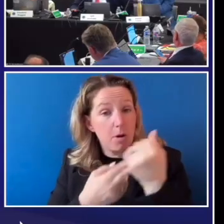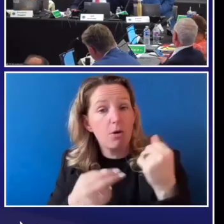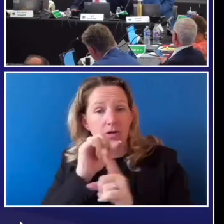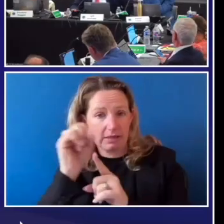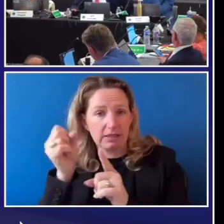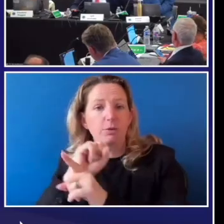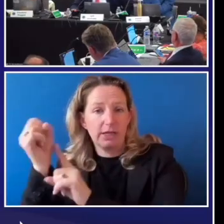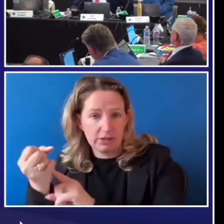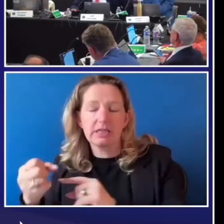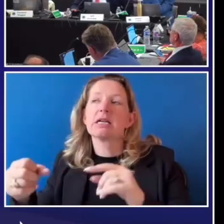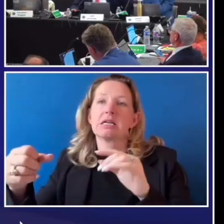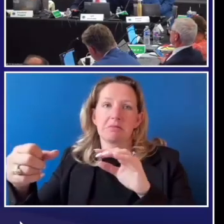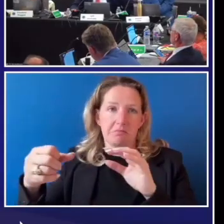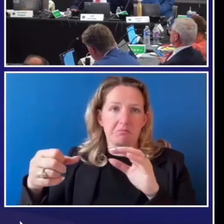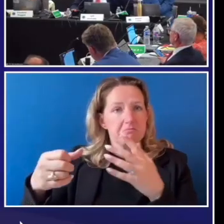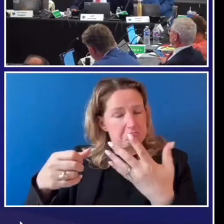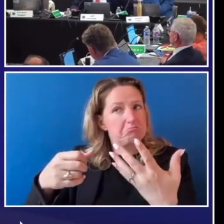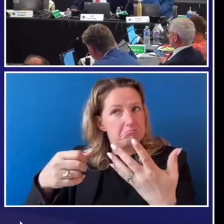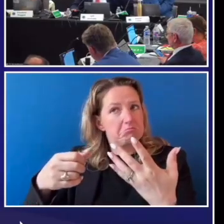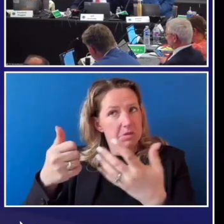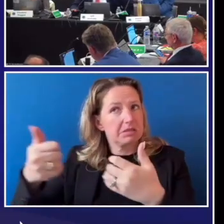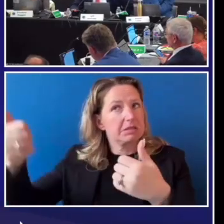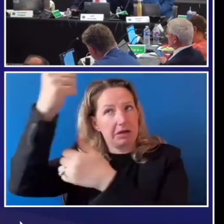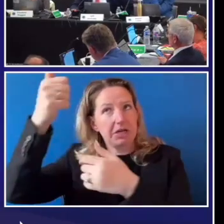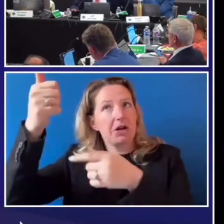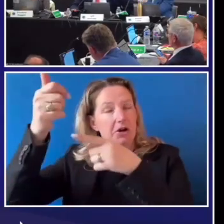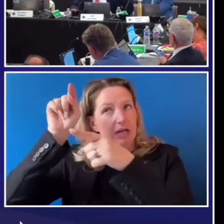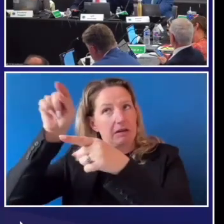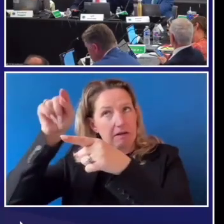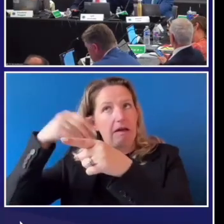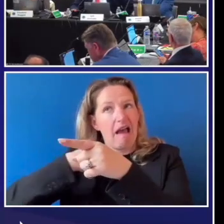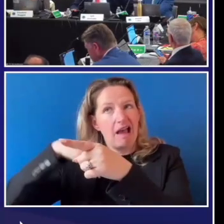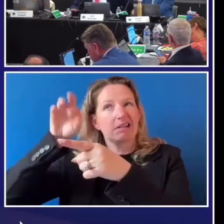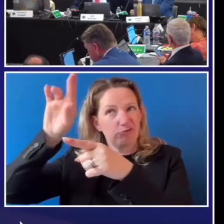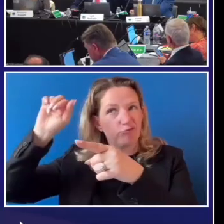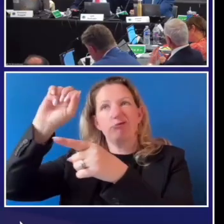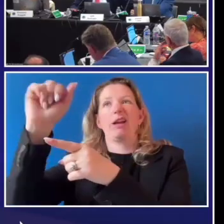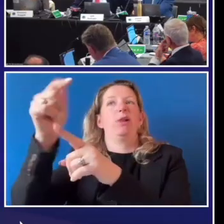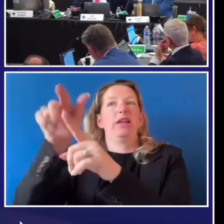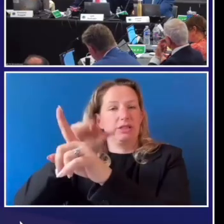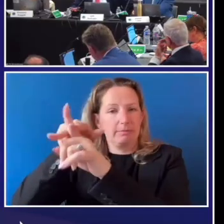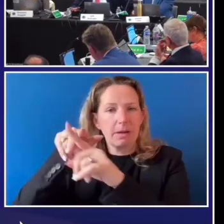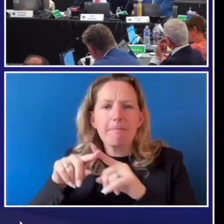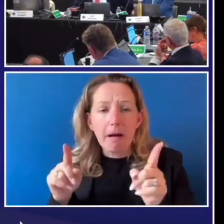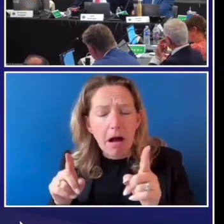Um, because you're, you're putting in, but it is a process. When I talk about sort of regulating the secretary.